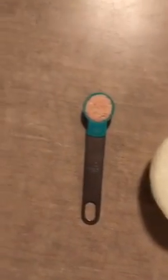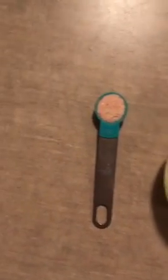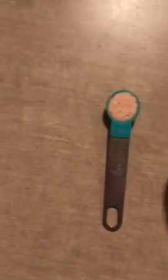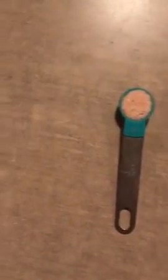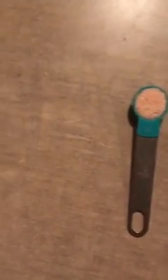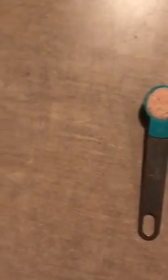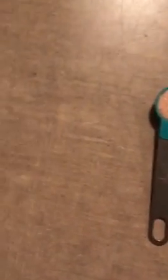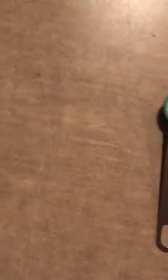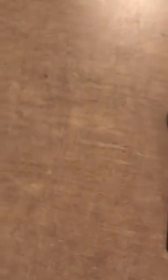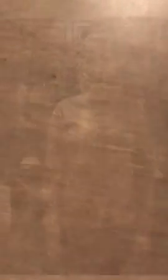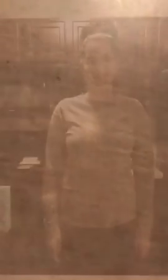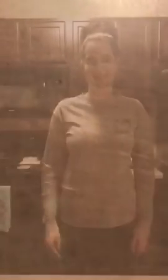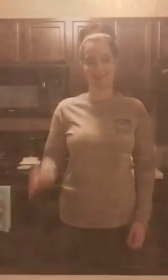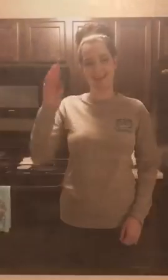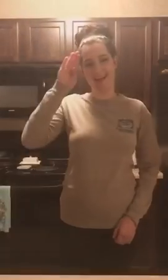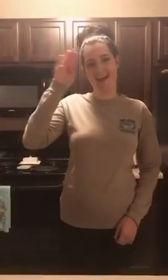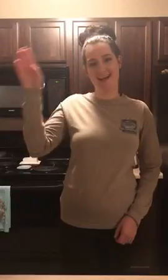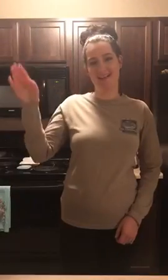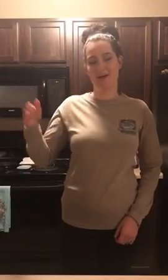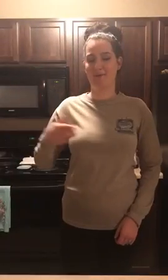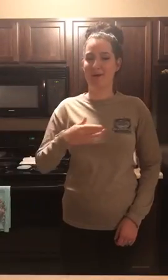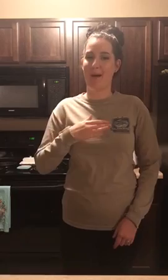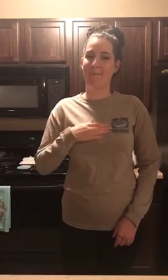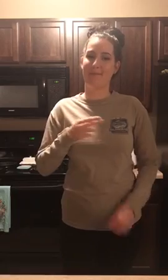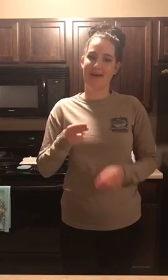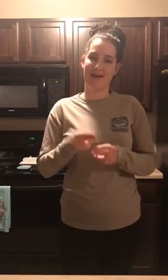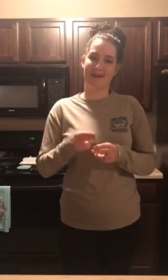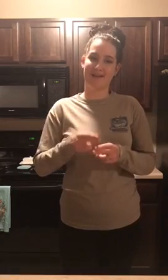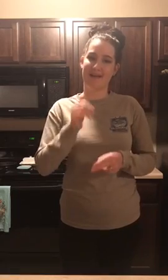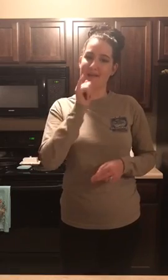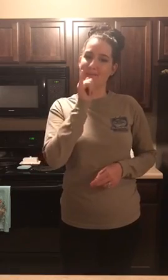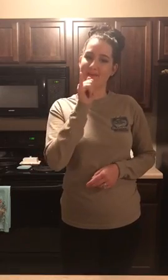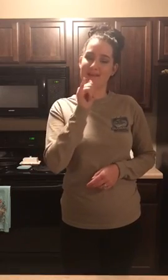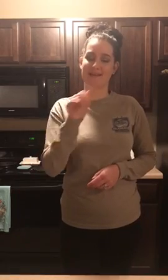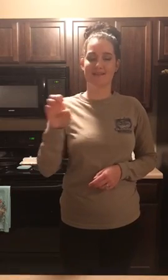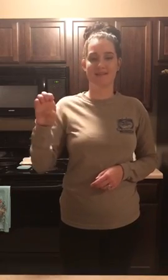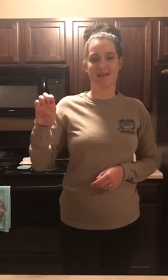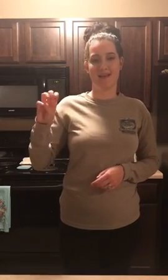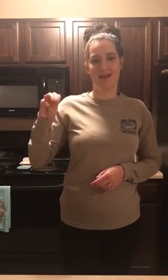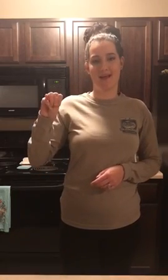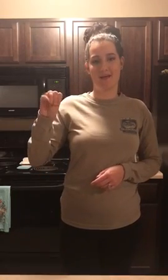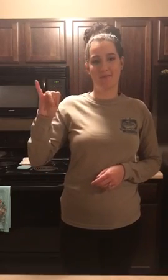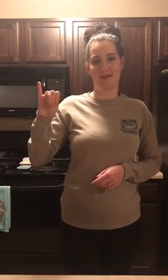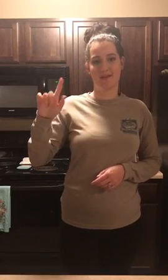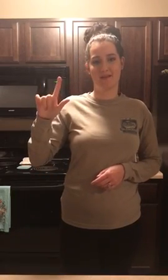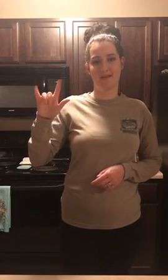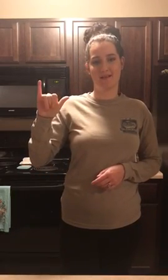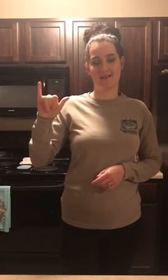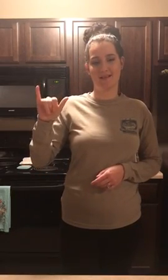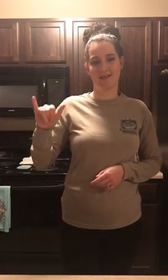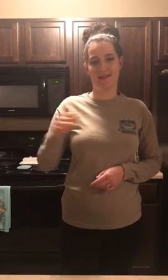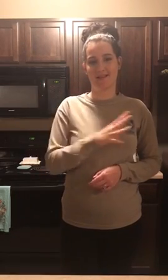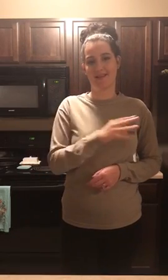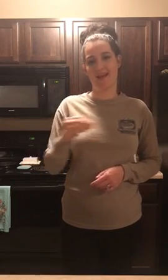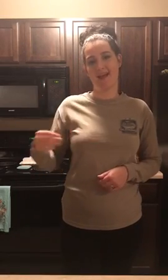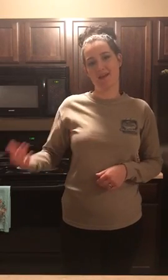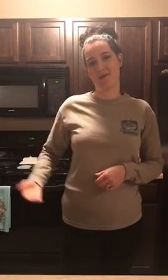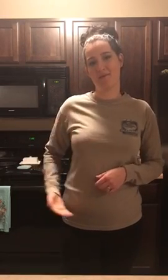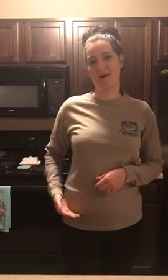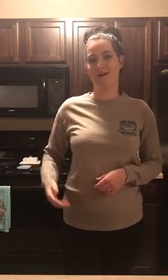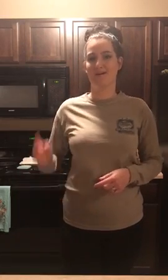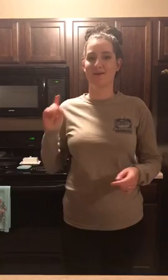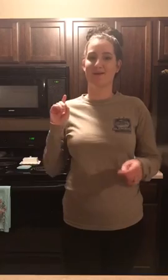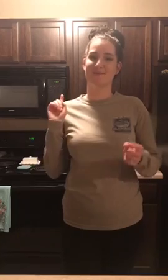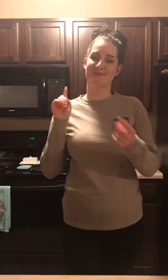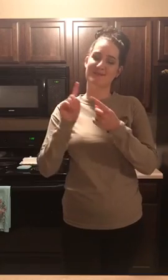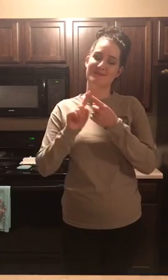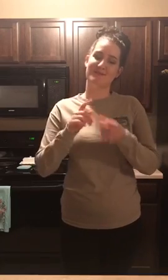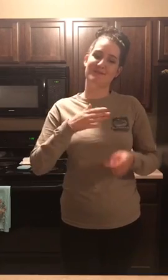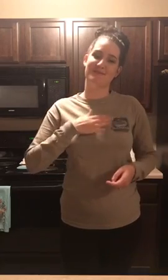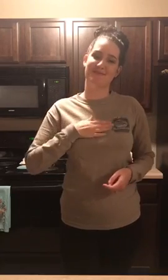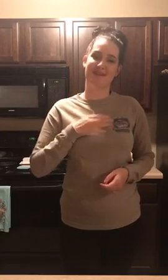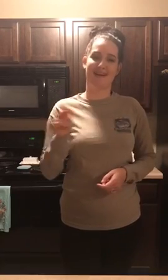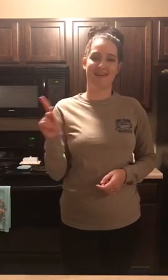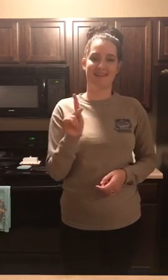Hello, my name is Emily and welcome to my kitchen.